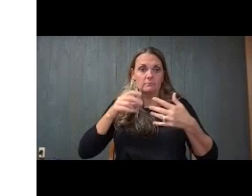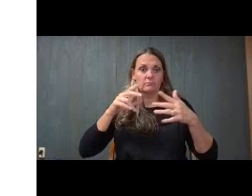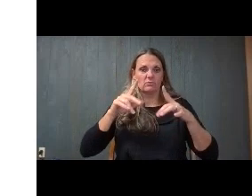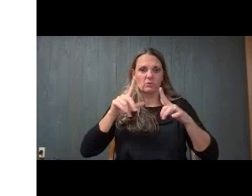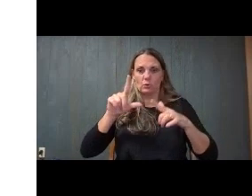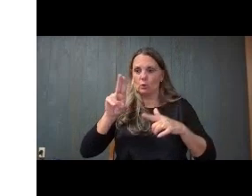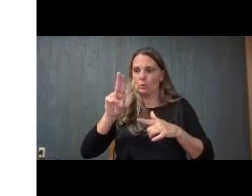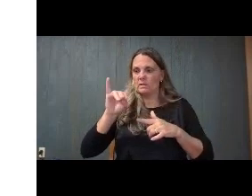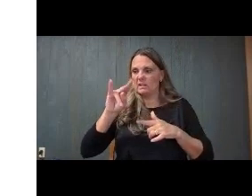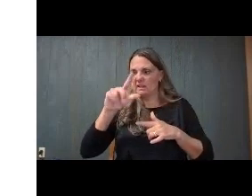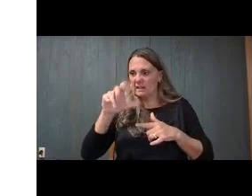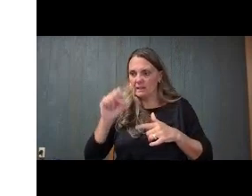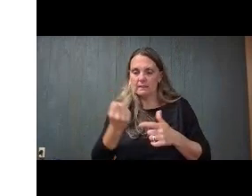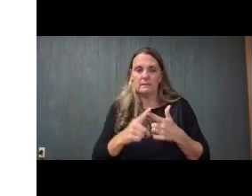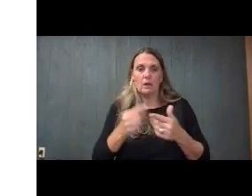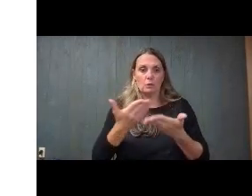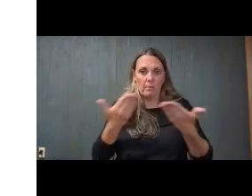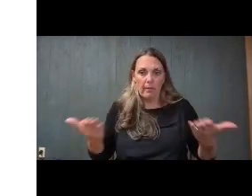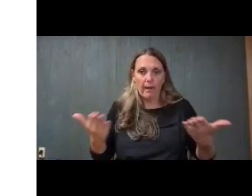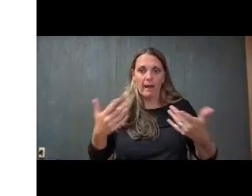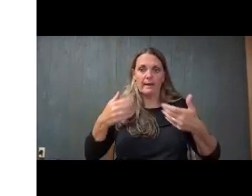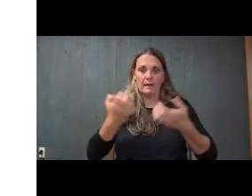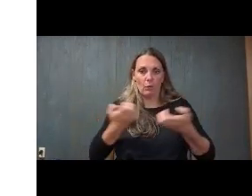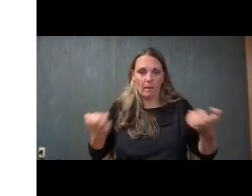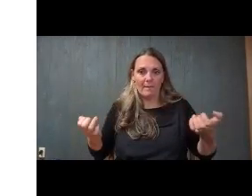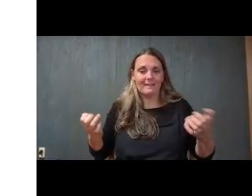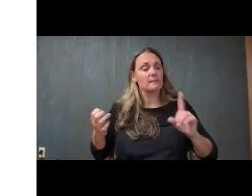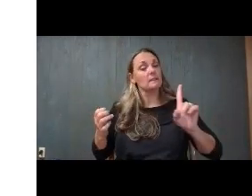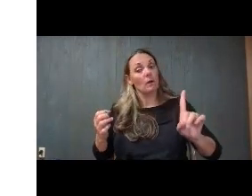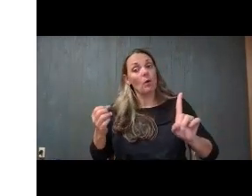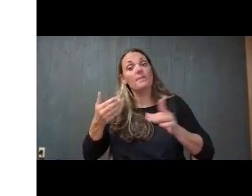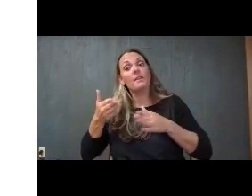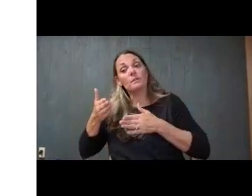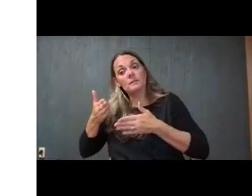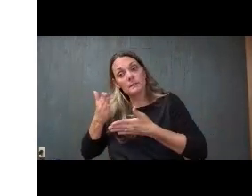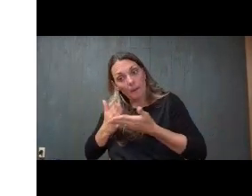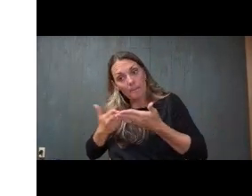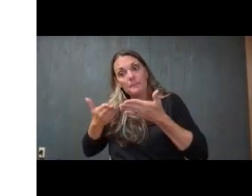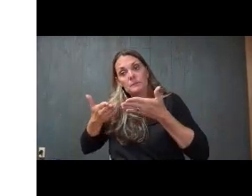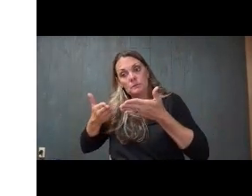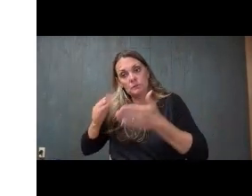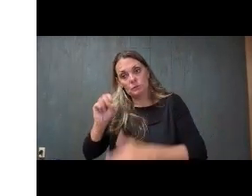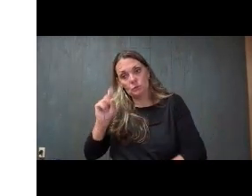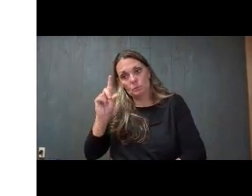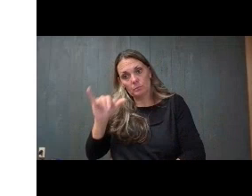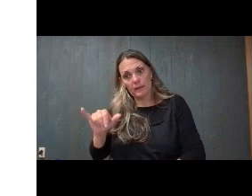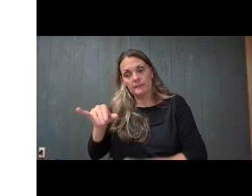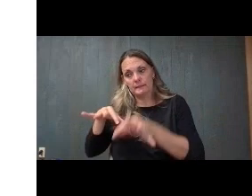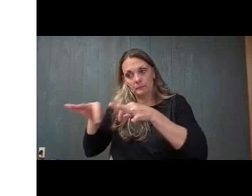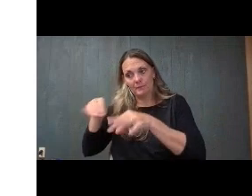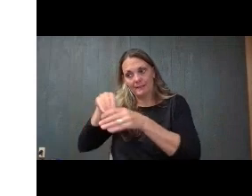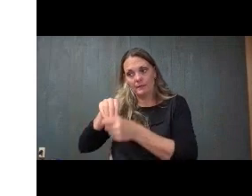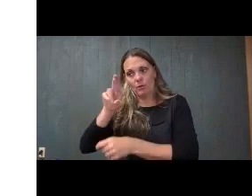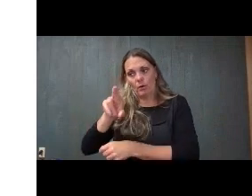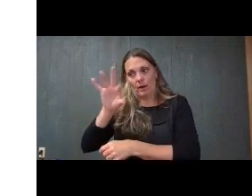supplies and equipment other than the allowable supplies outlined in the RF cell phones,